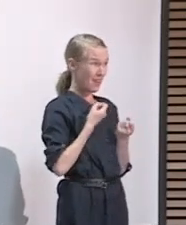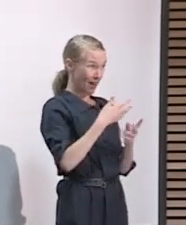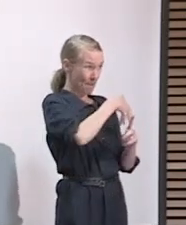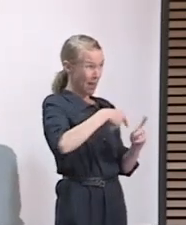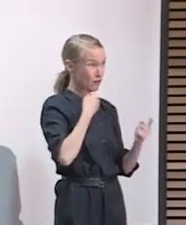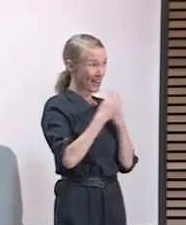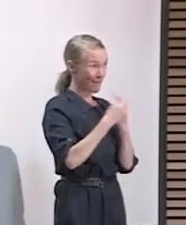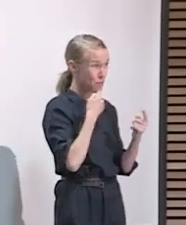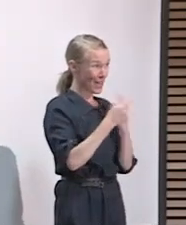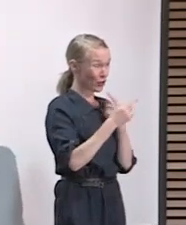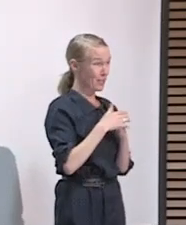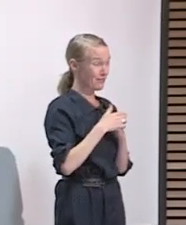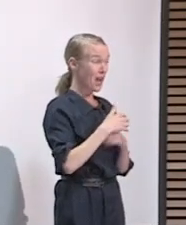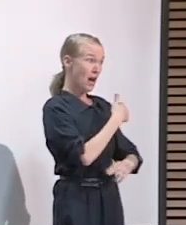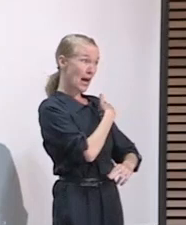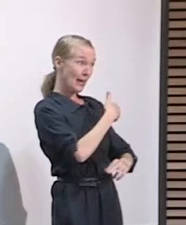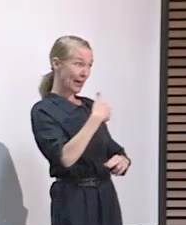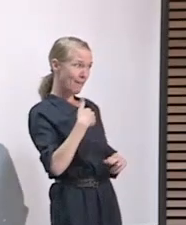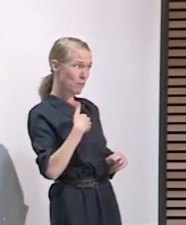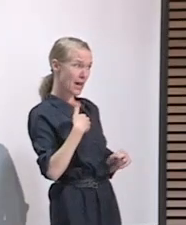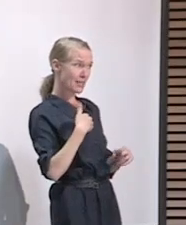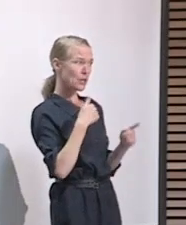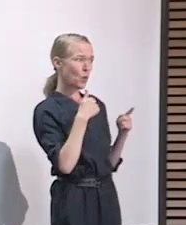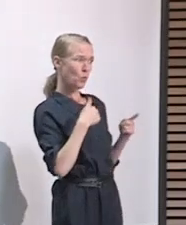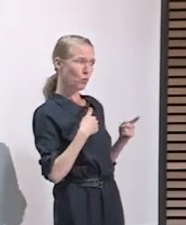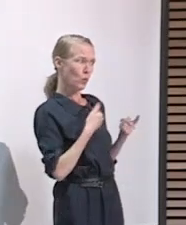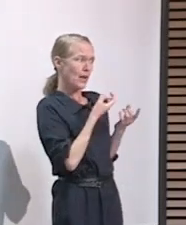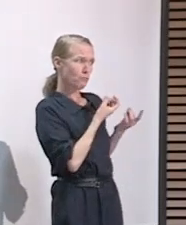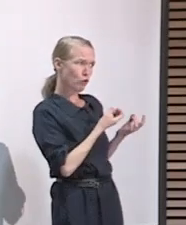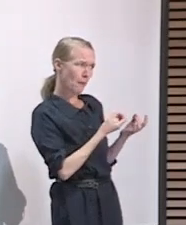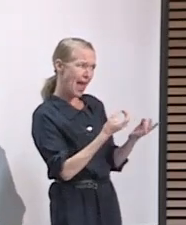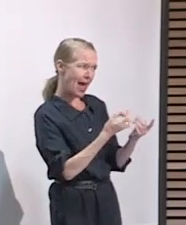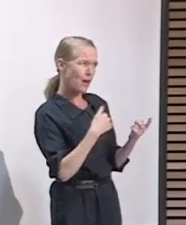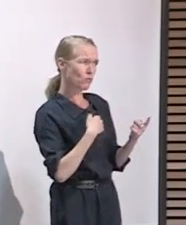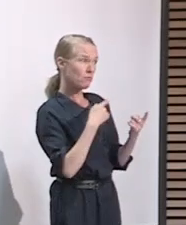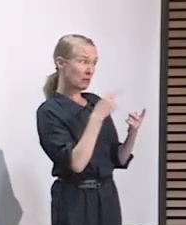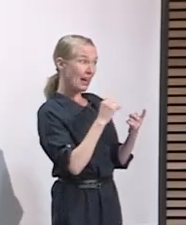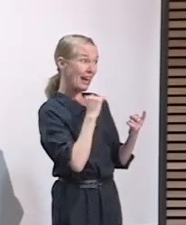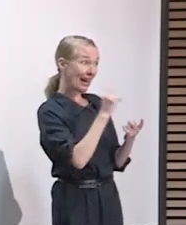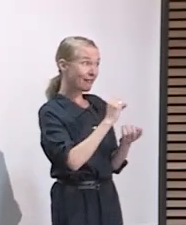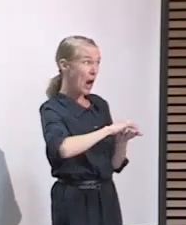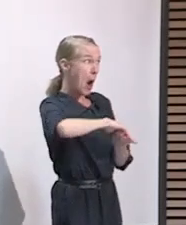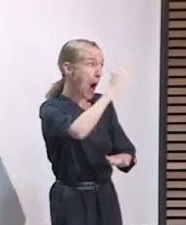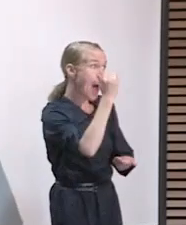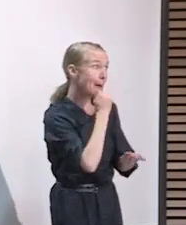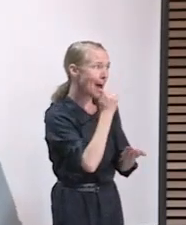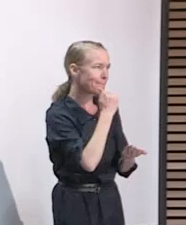being done across the country. I want to put a bit of context around that. The surge planning that we had been